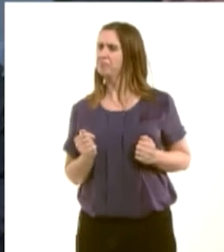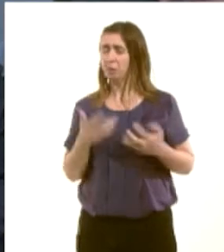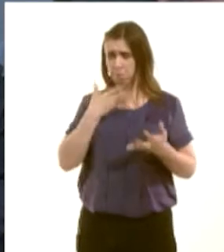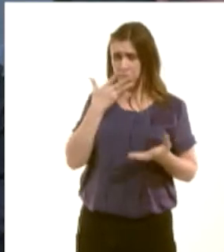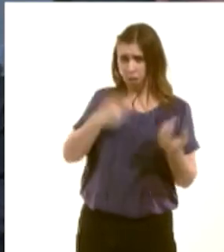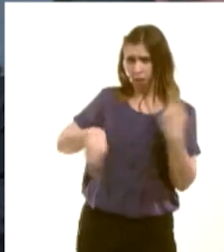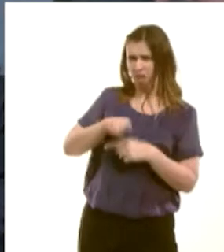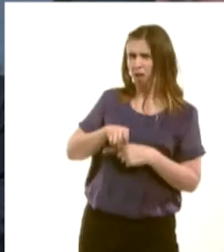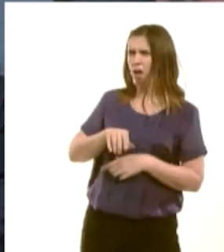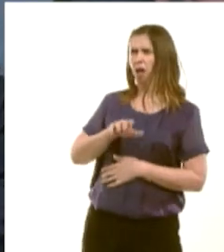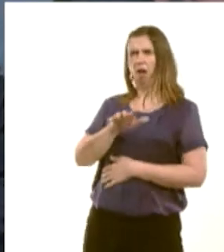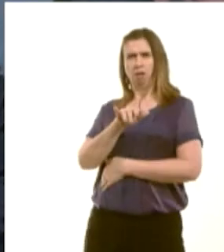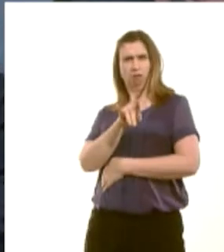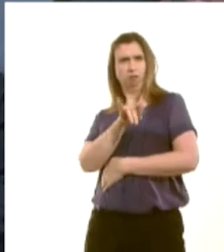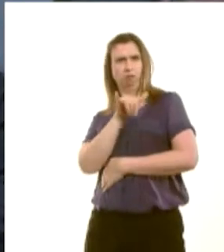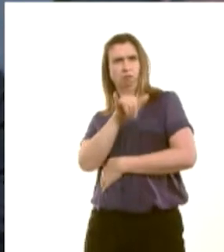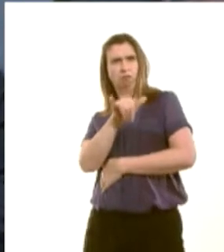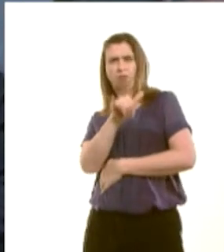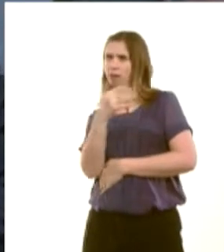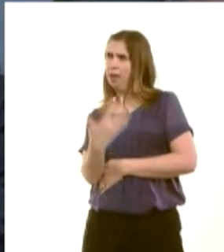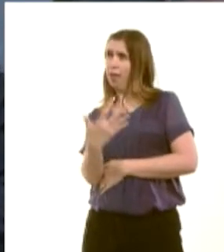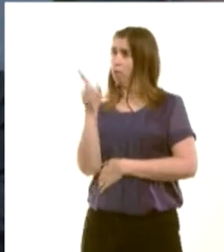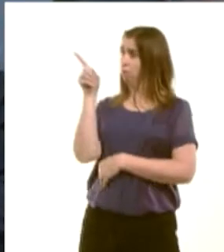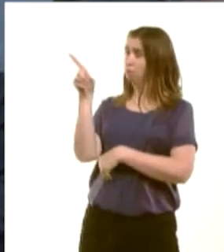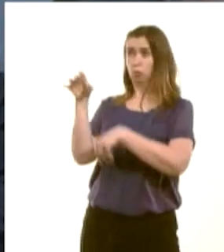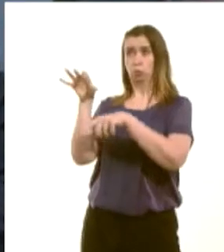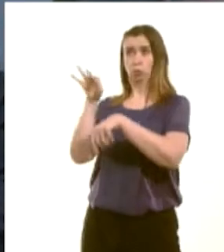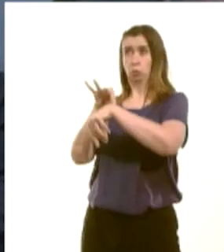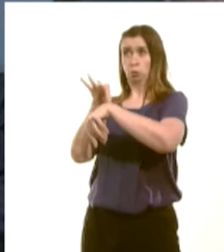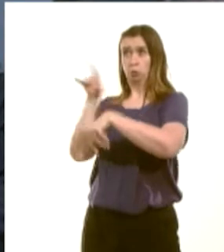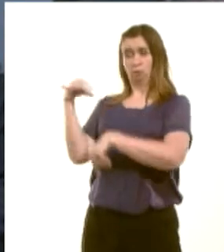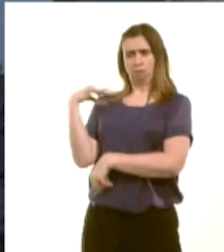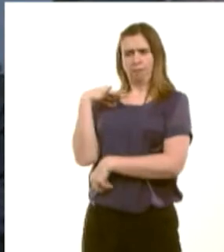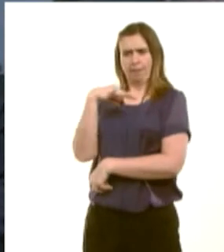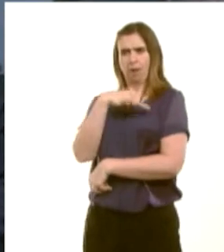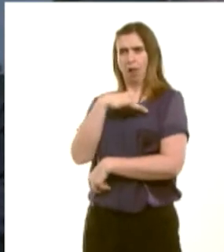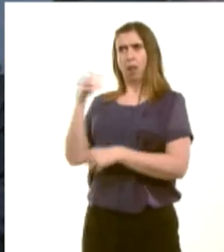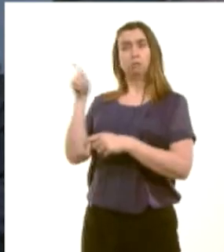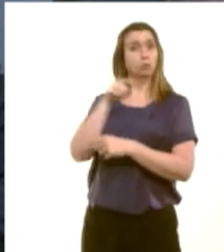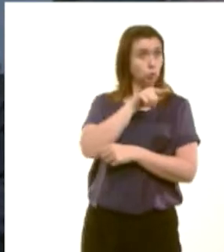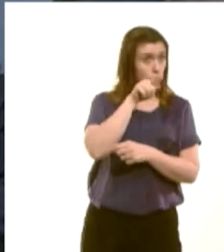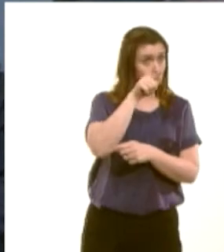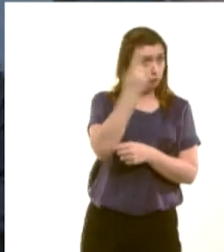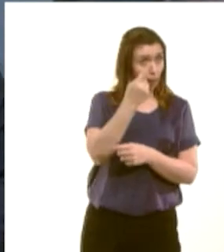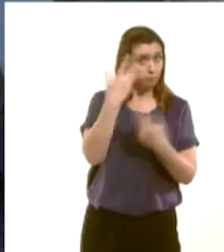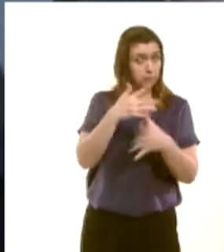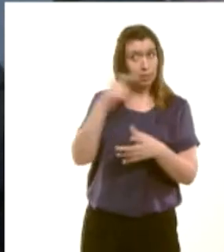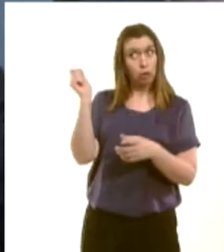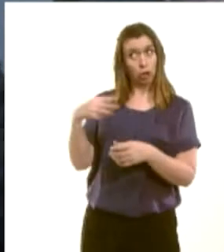in the board in north Wales, when the cliniciansówho you yourself have said should lead reform of the health service here in Walesóare passing votes of no confidence?